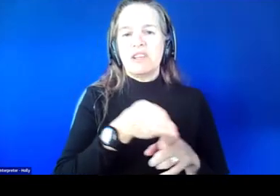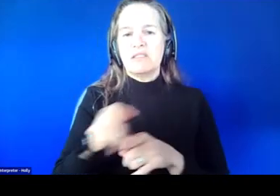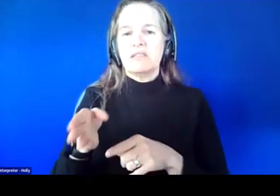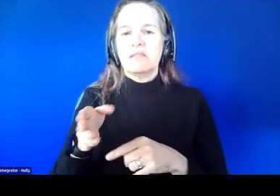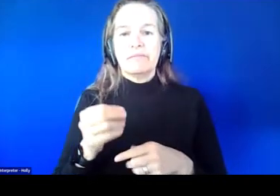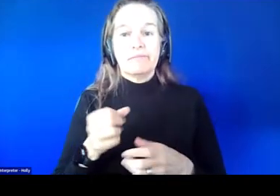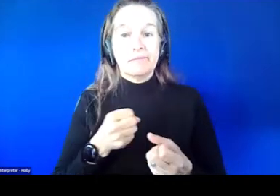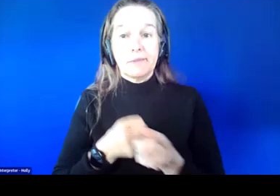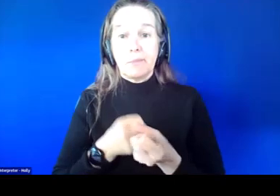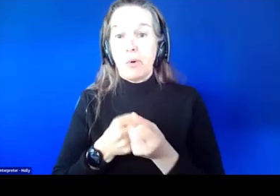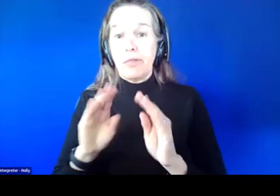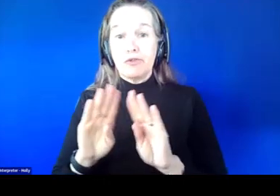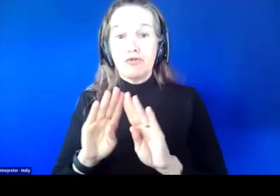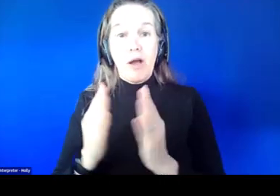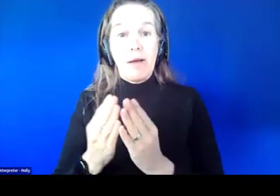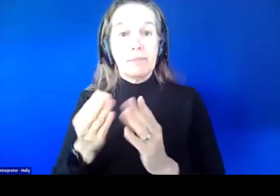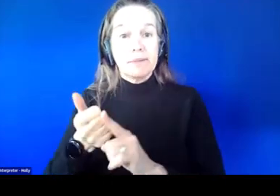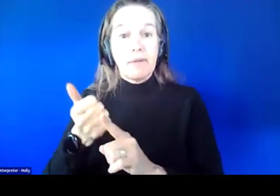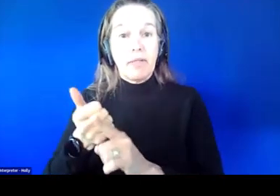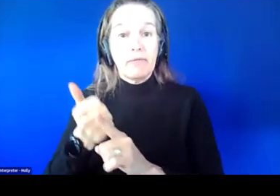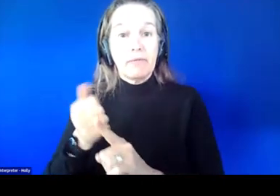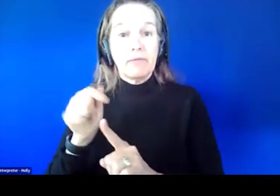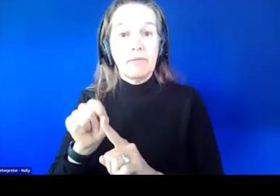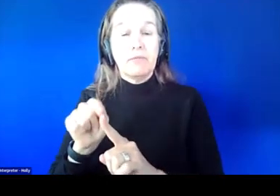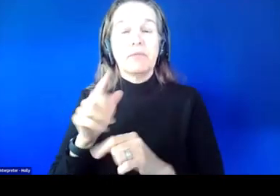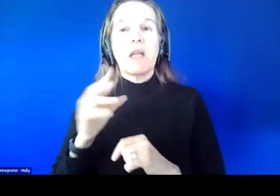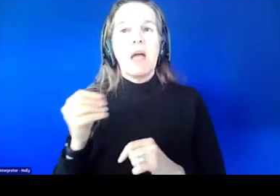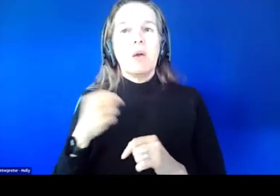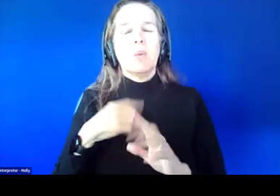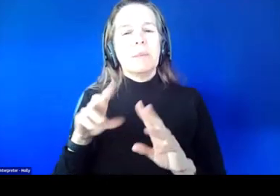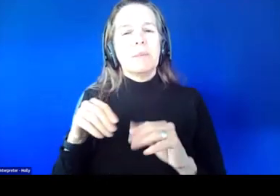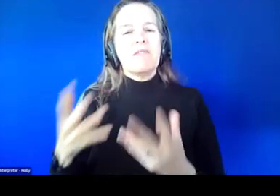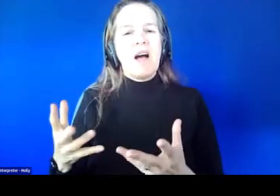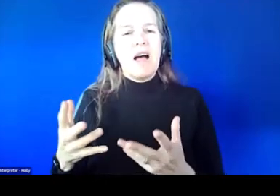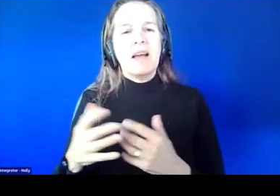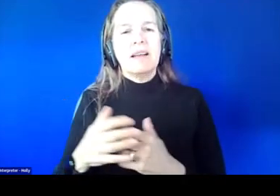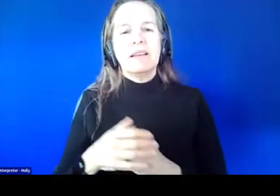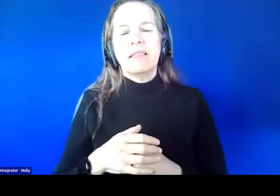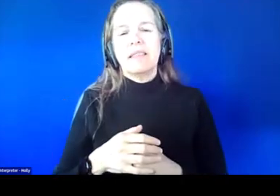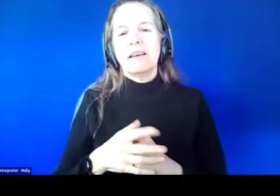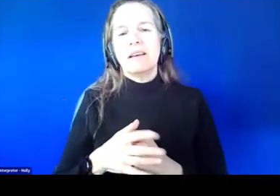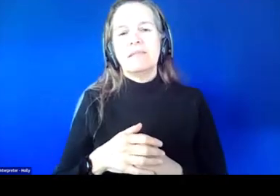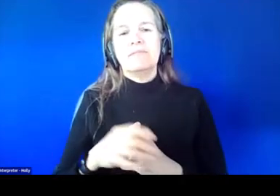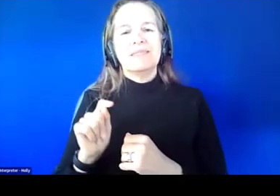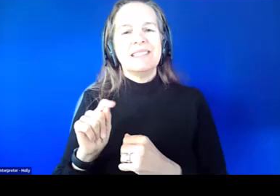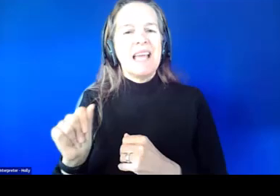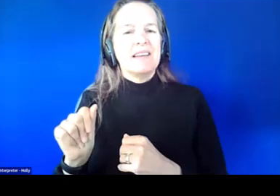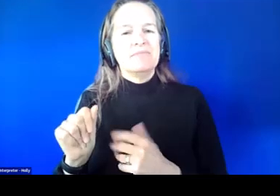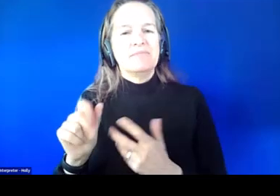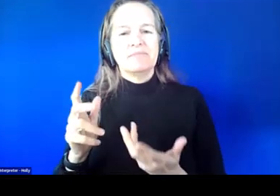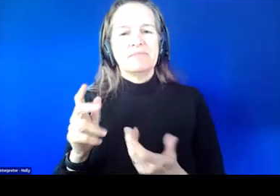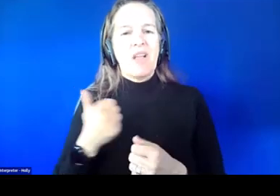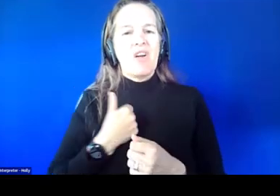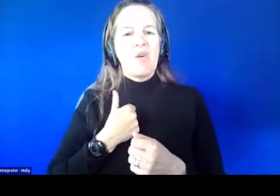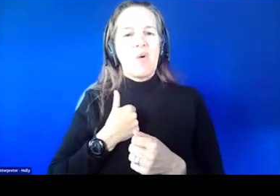tribes and then once again we just provide that and within our own division and across DHS to help